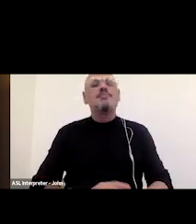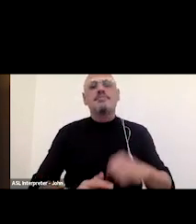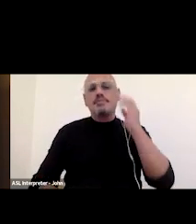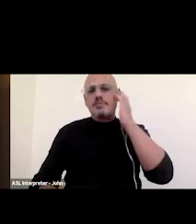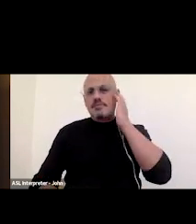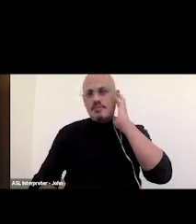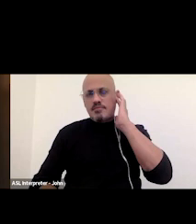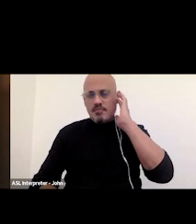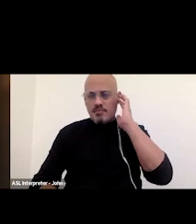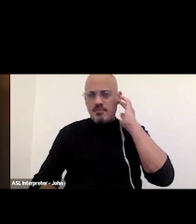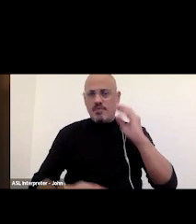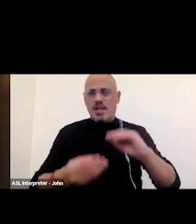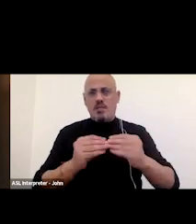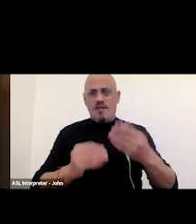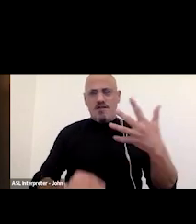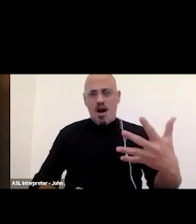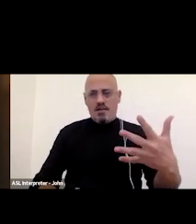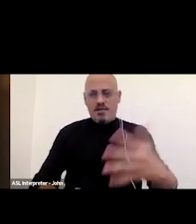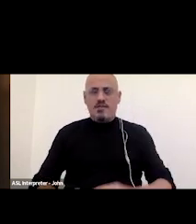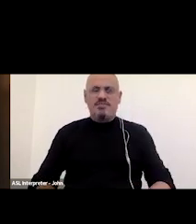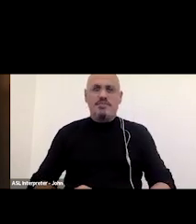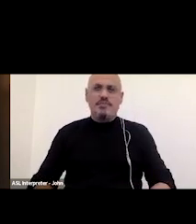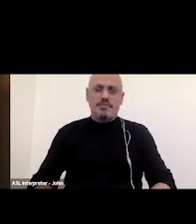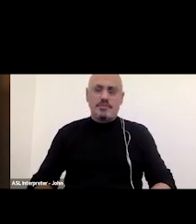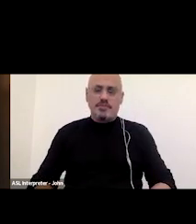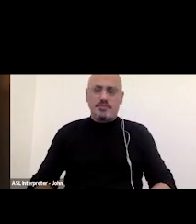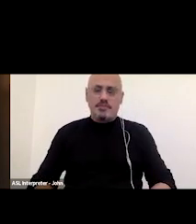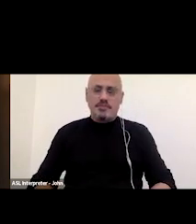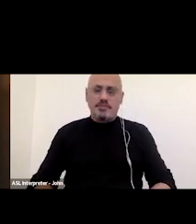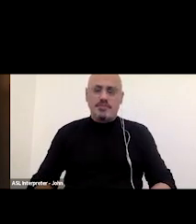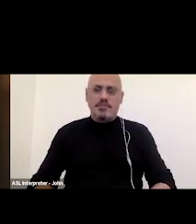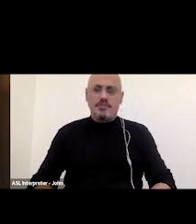Next, I wanna turn to step five of the process,